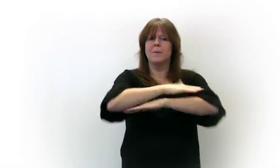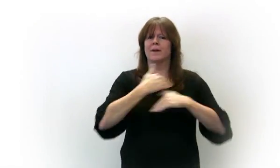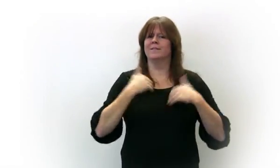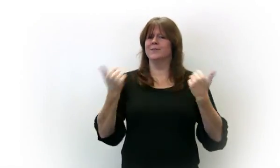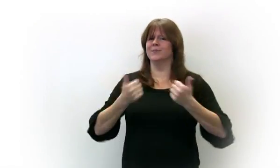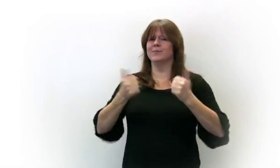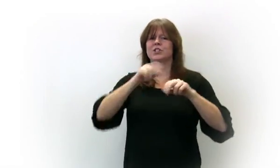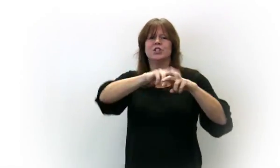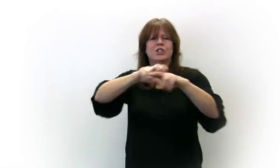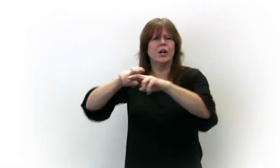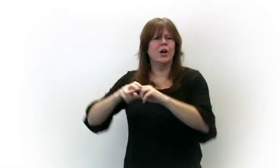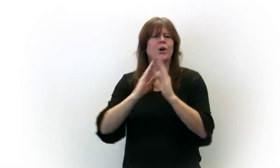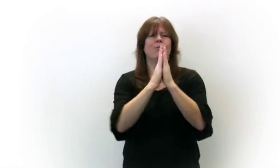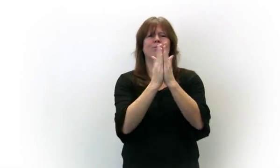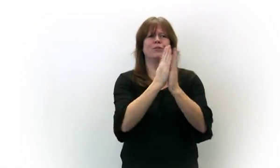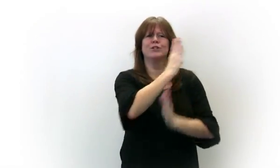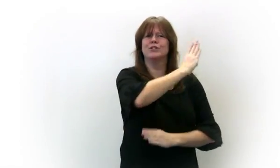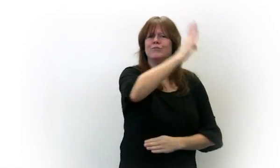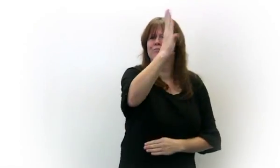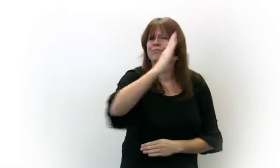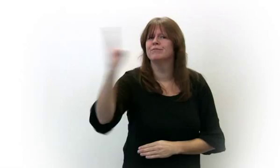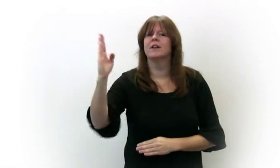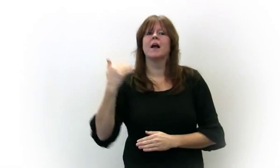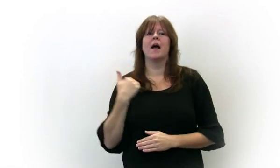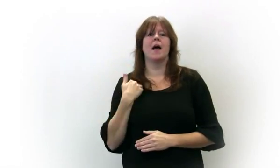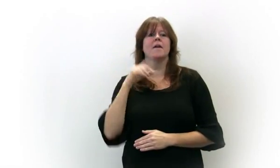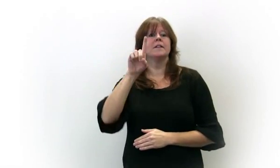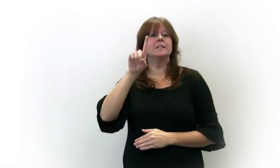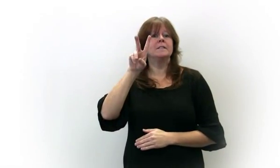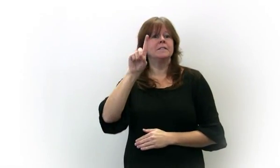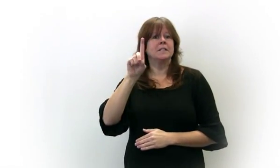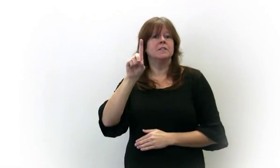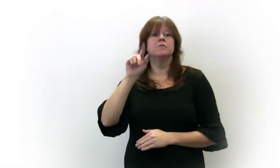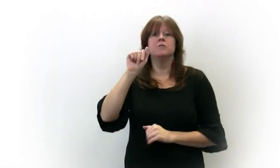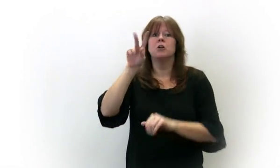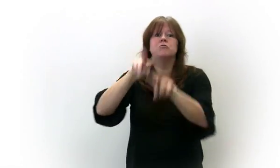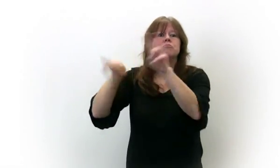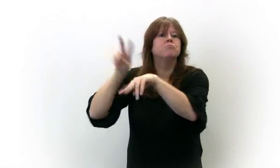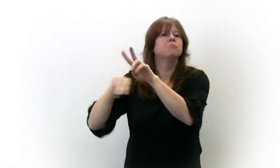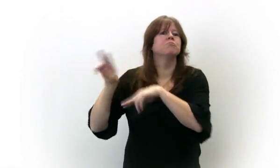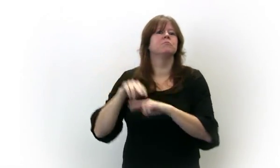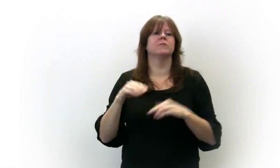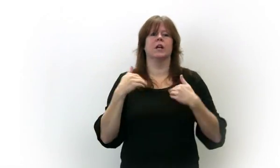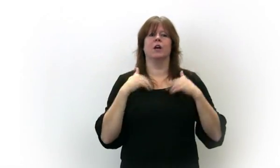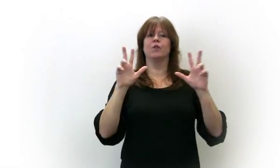chairs, books, DVDs, computer stations where you can